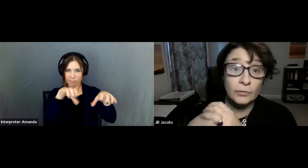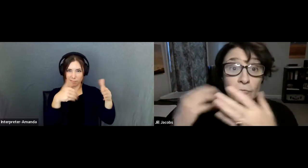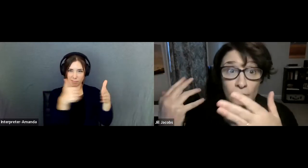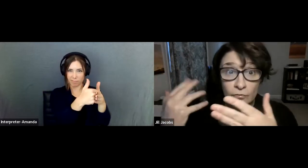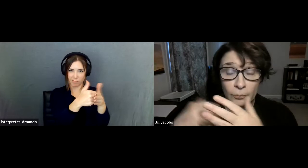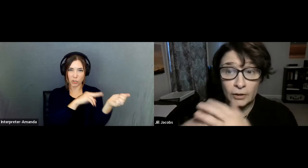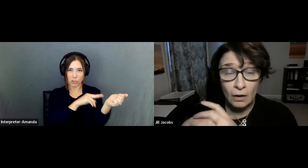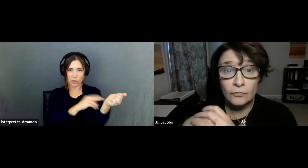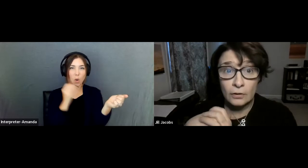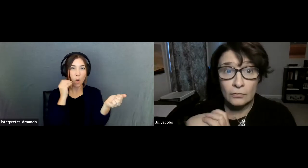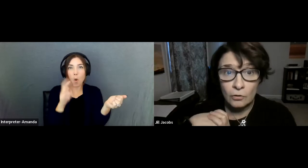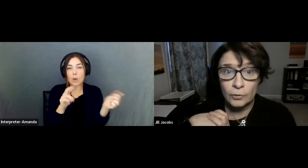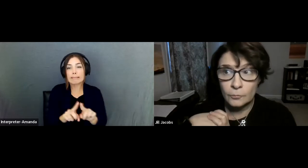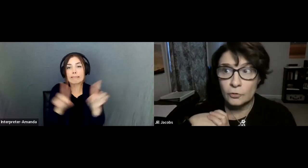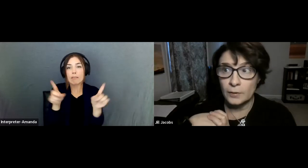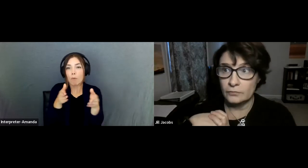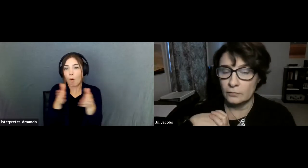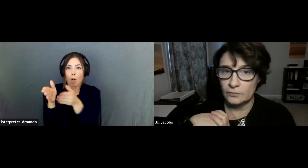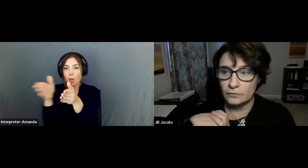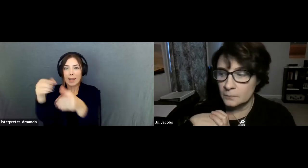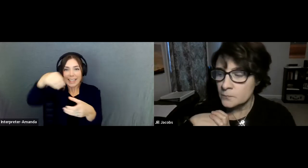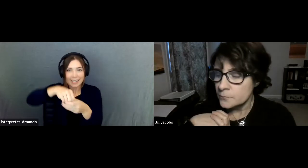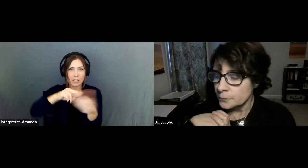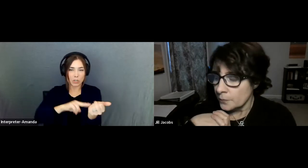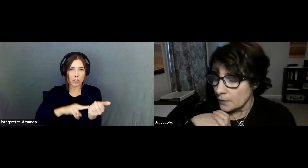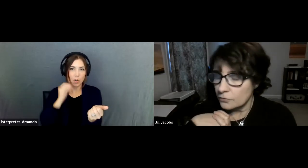But those services are being covered under home and community based services.